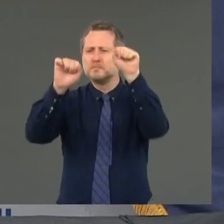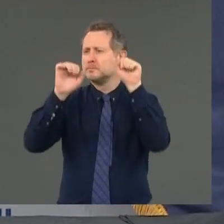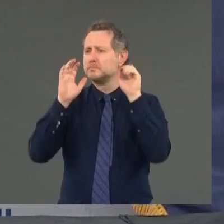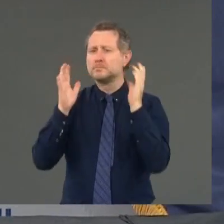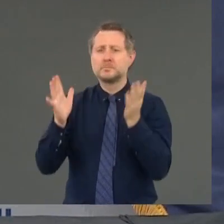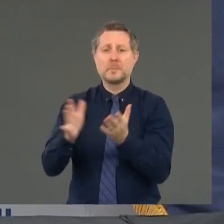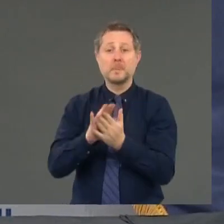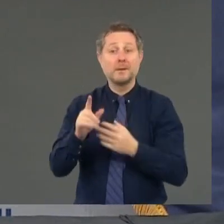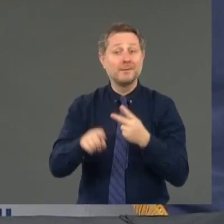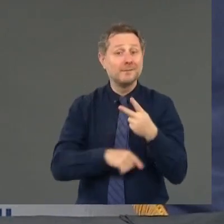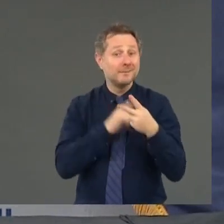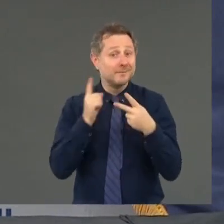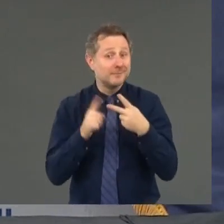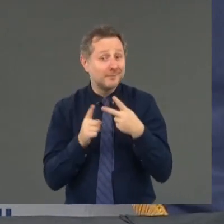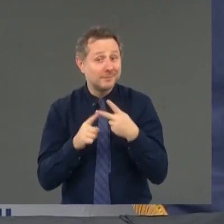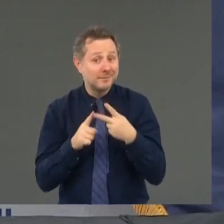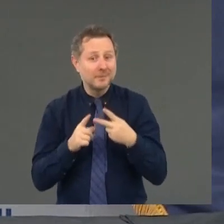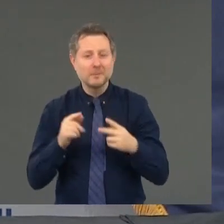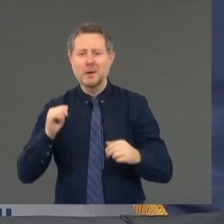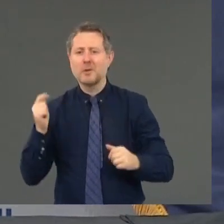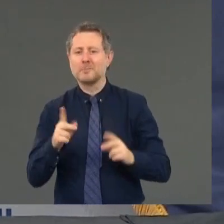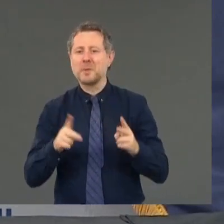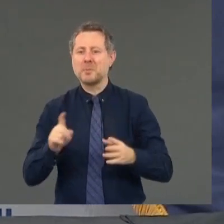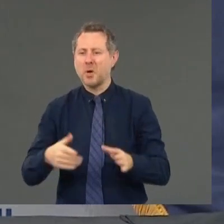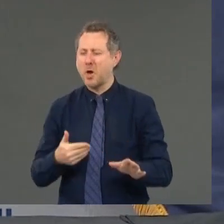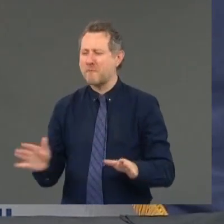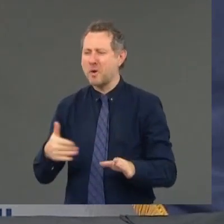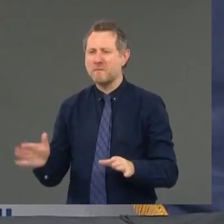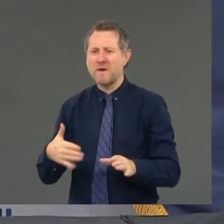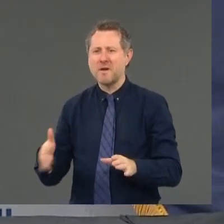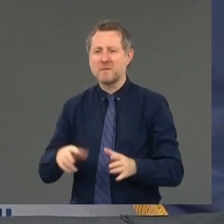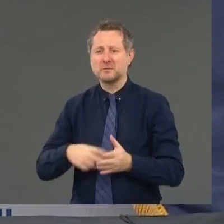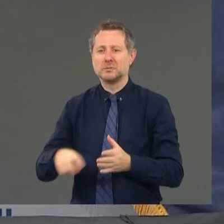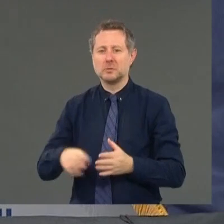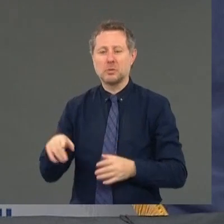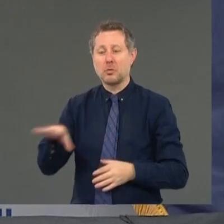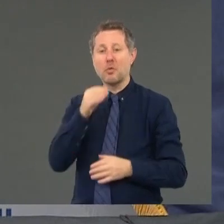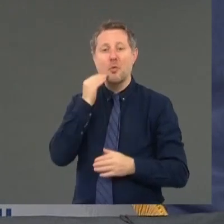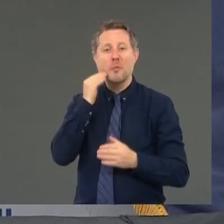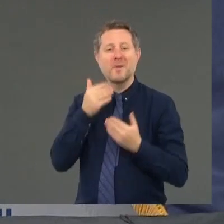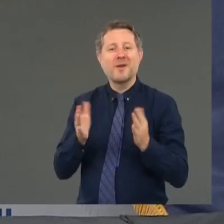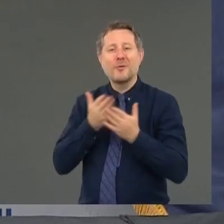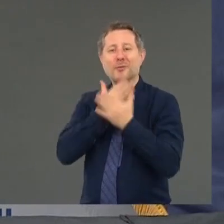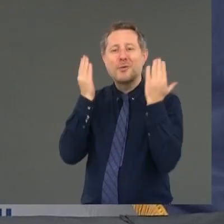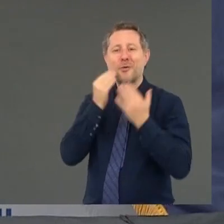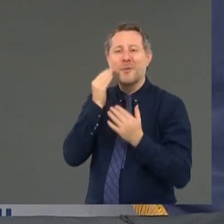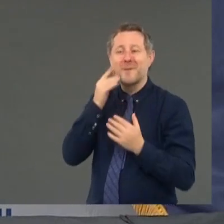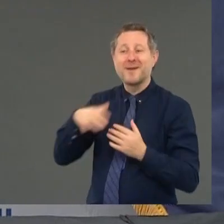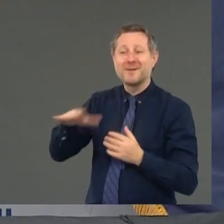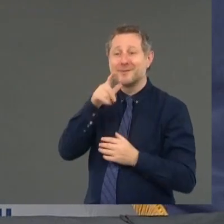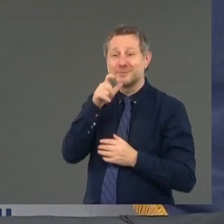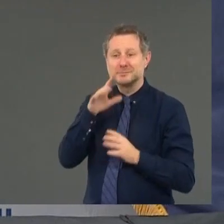WE DISINFECT ALL OF THE TRAINS, AND TO DISINFECT THE TRAINS WE